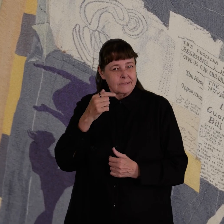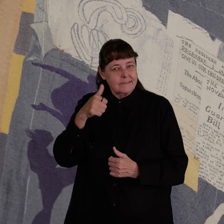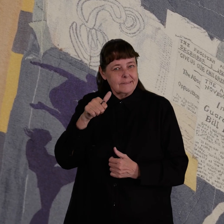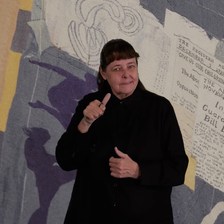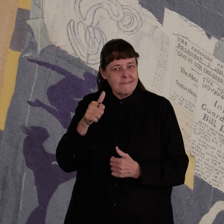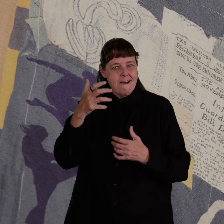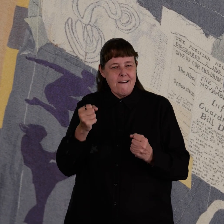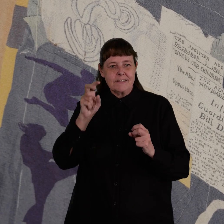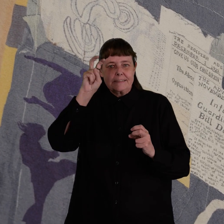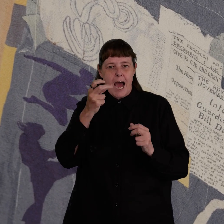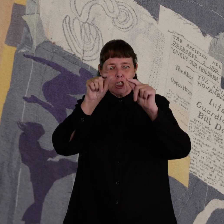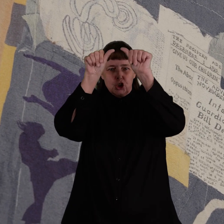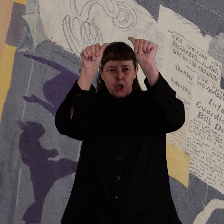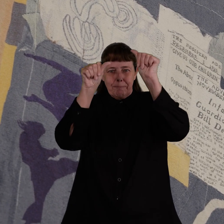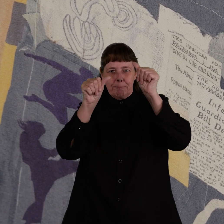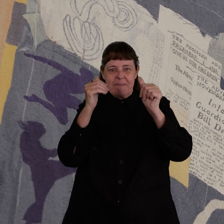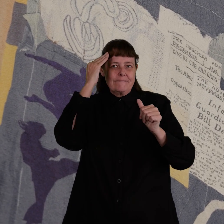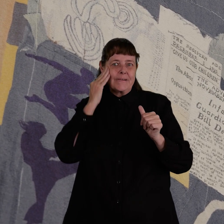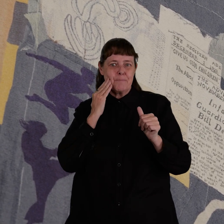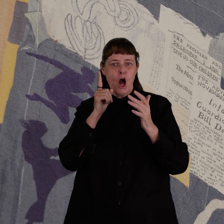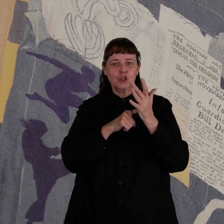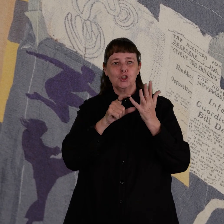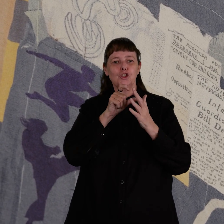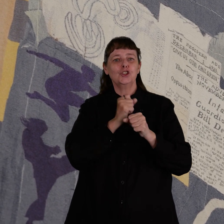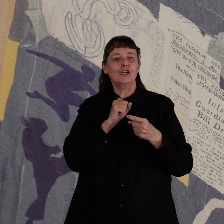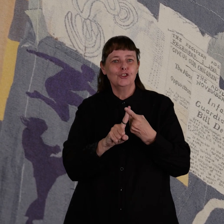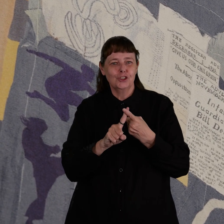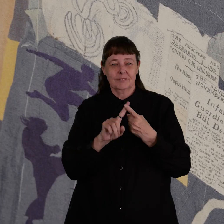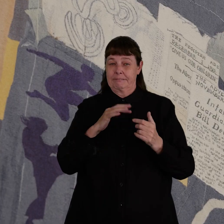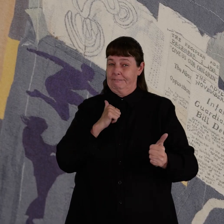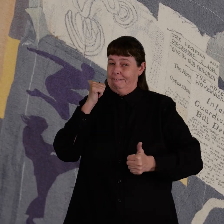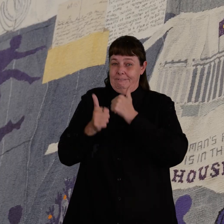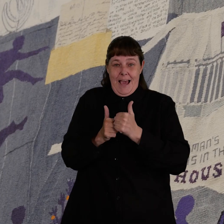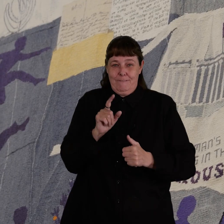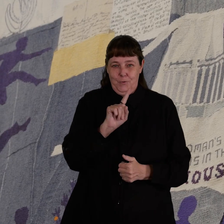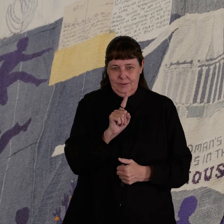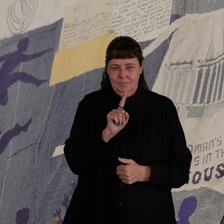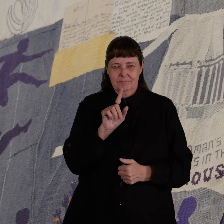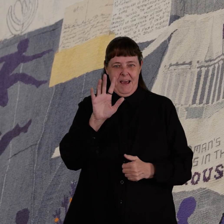see a silhouette of a female judge. My favorite feature in this is the apron that says “A woman's